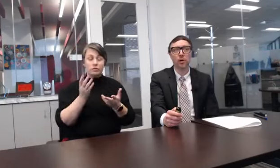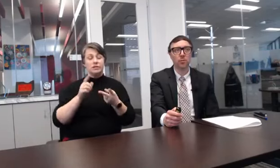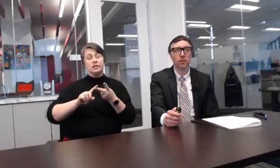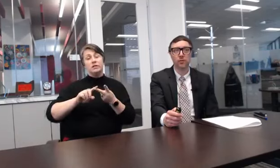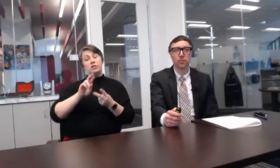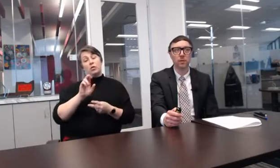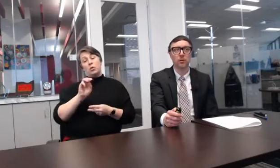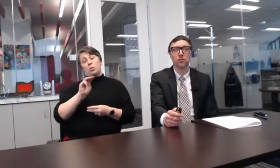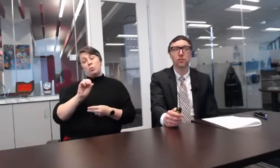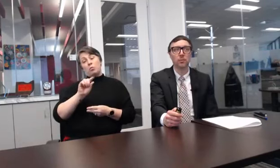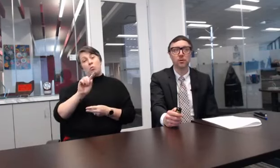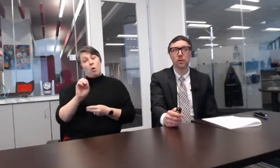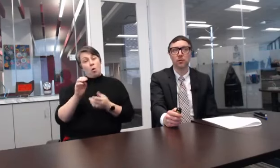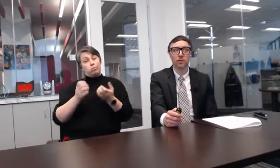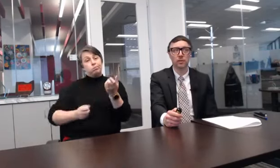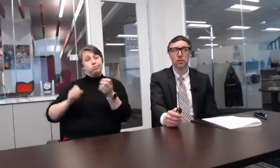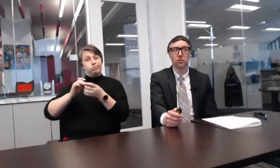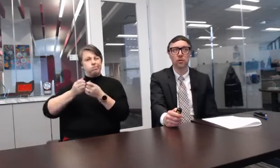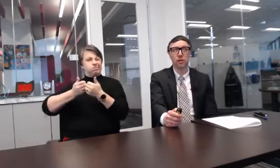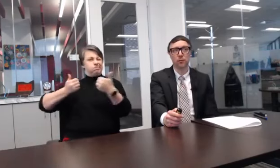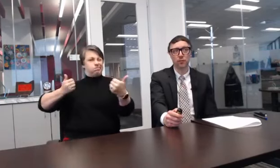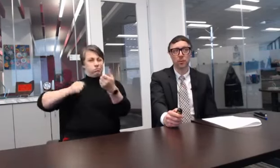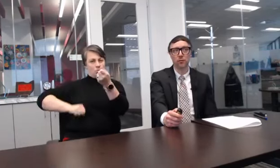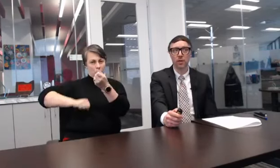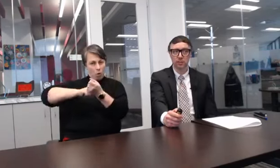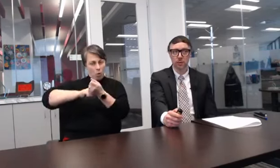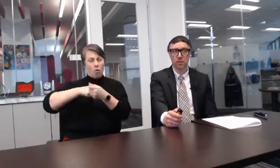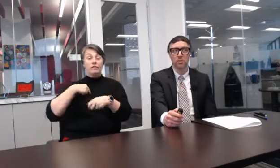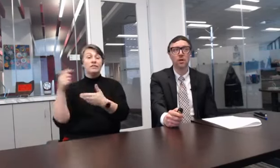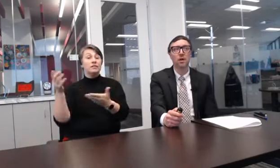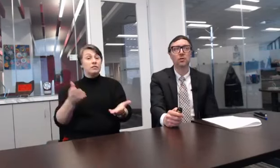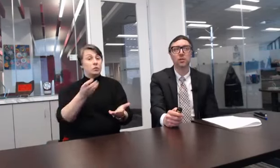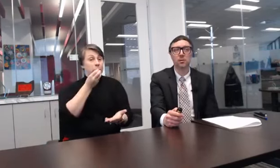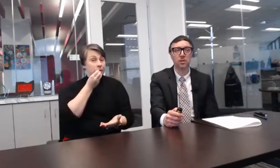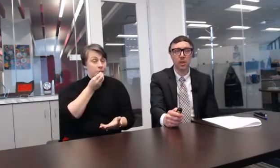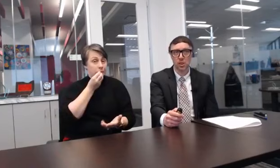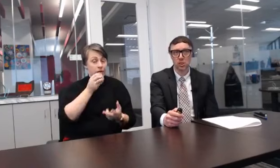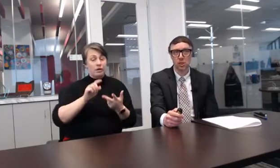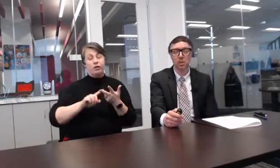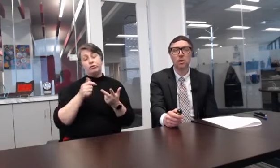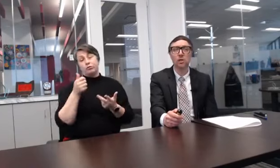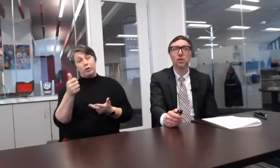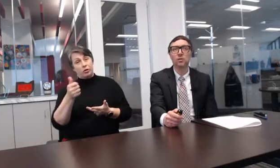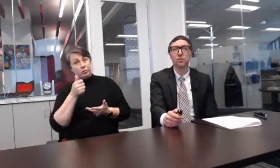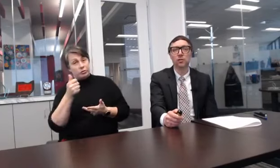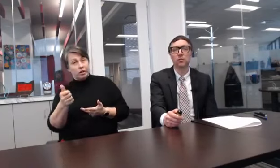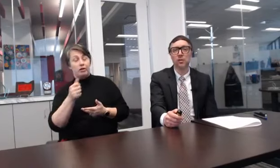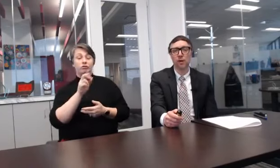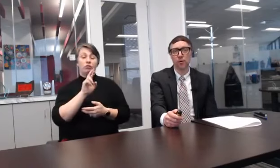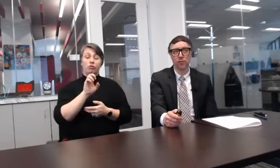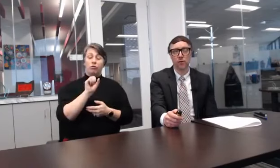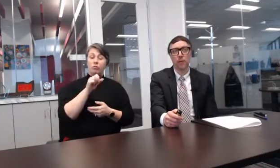home delivered meals, community, residential and informal respite, transportation, so there's a lot of overlap.